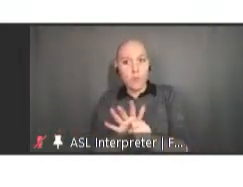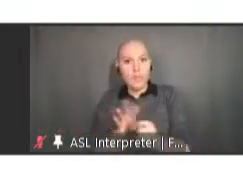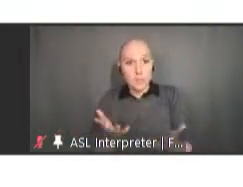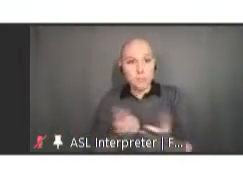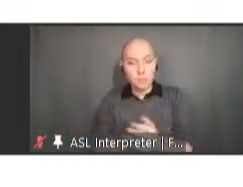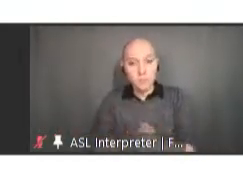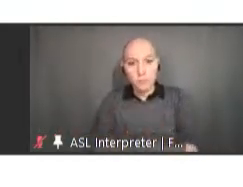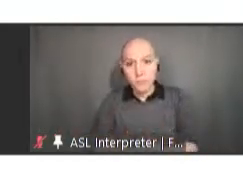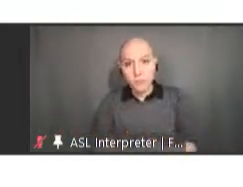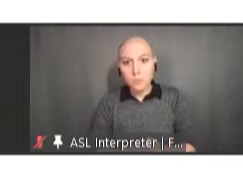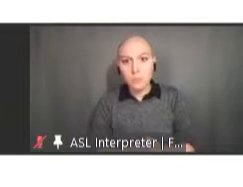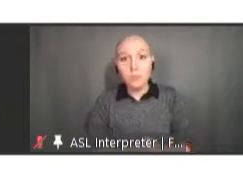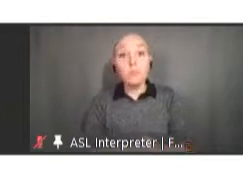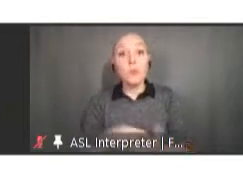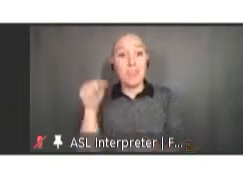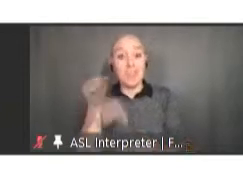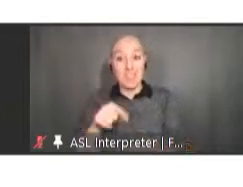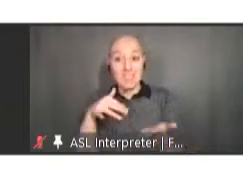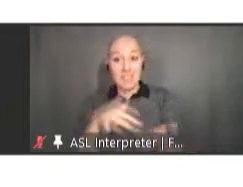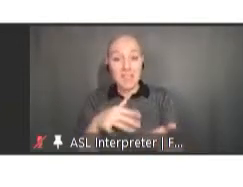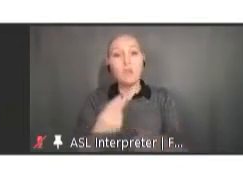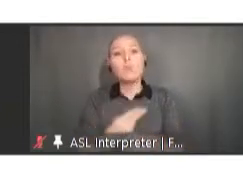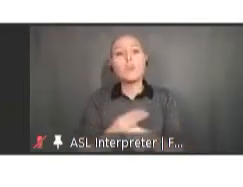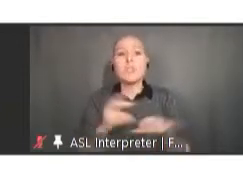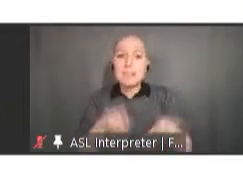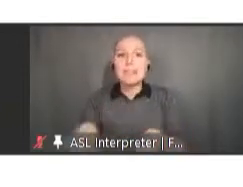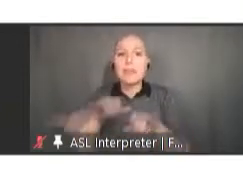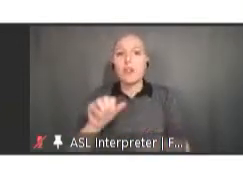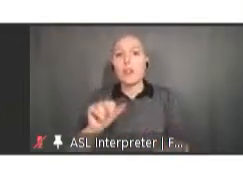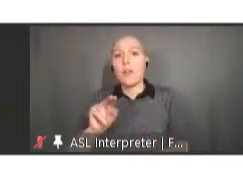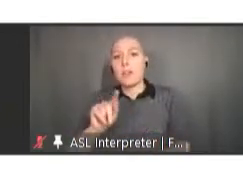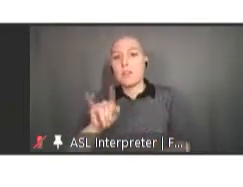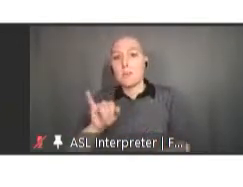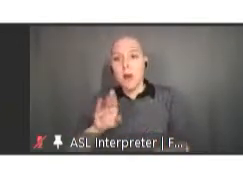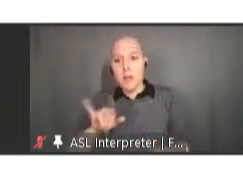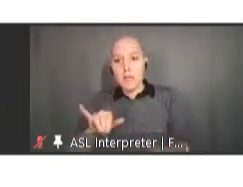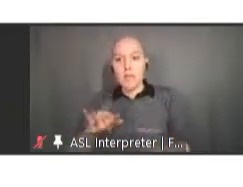standardized antibody measurements, they show a correlation between spike antibody binding with